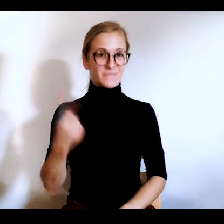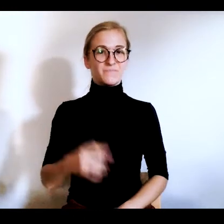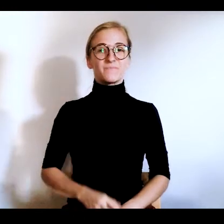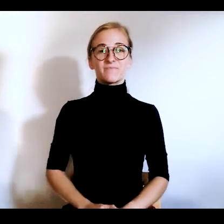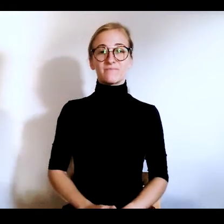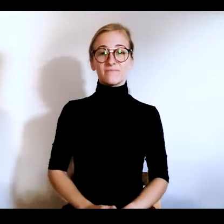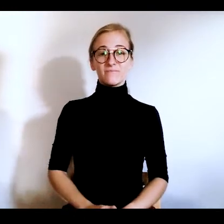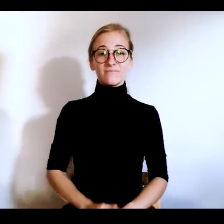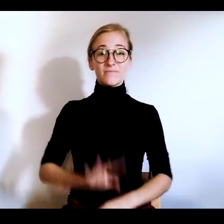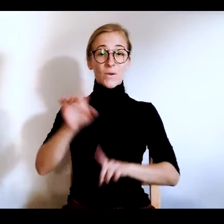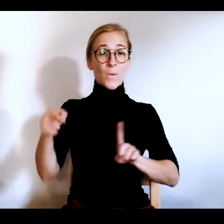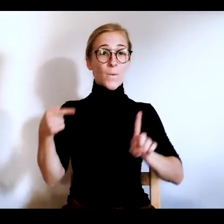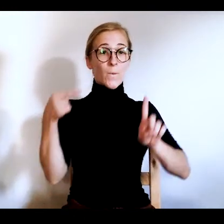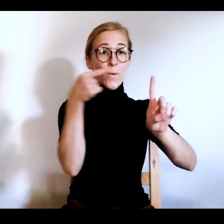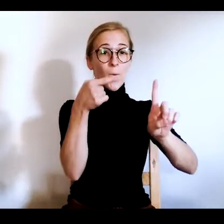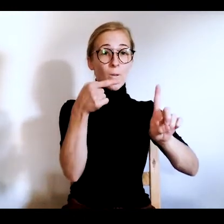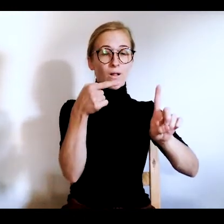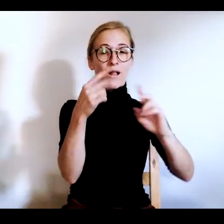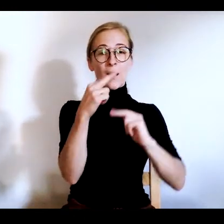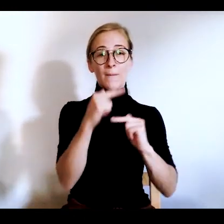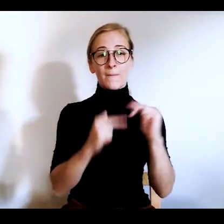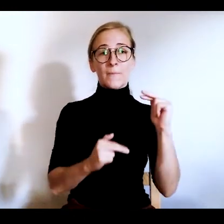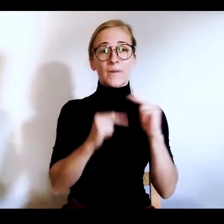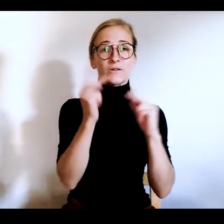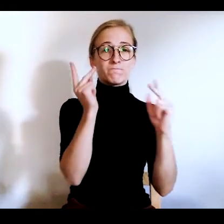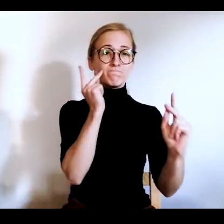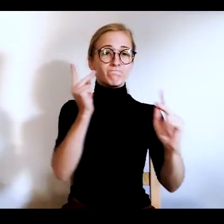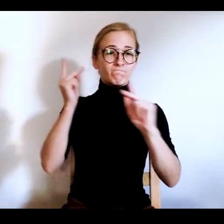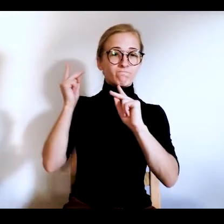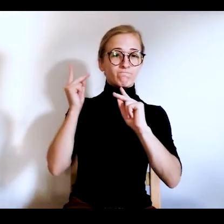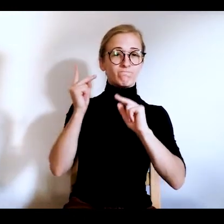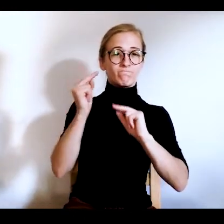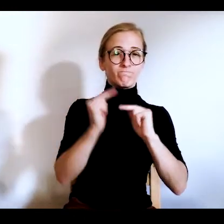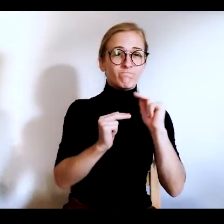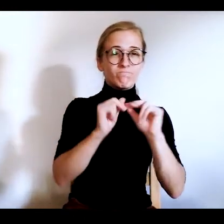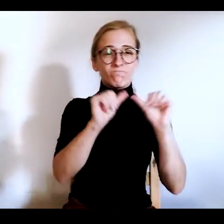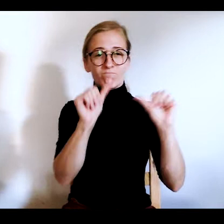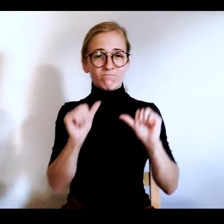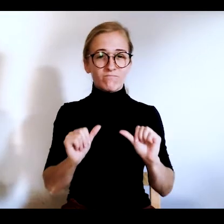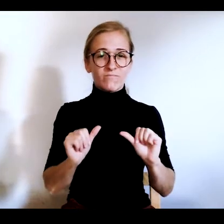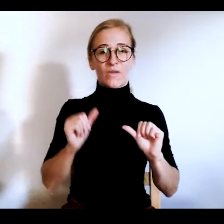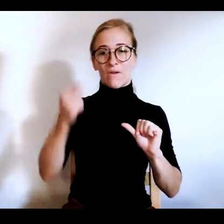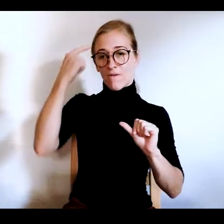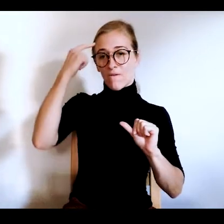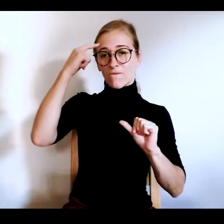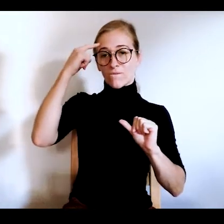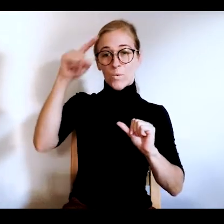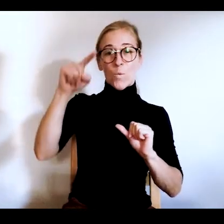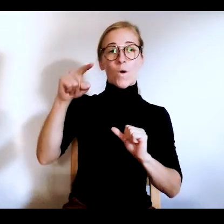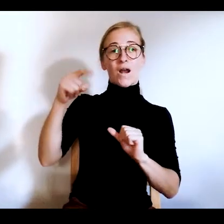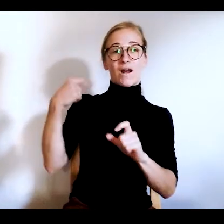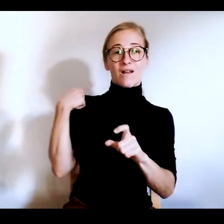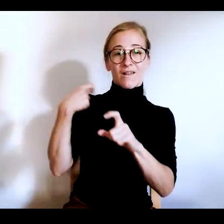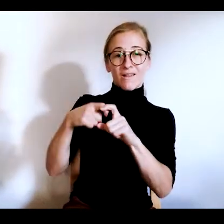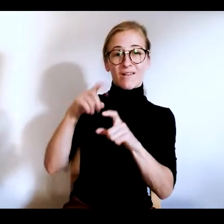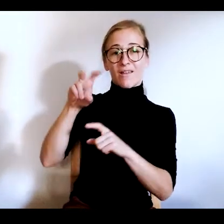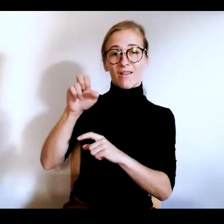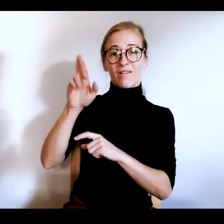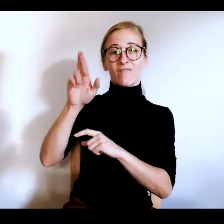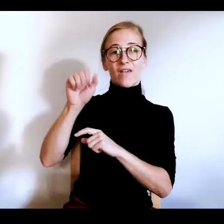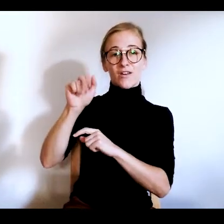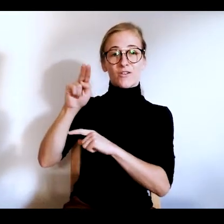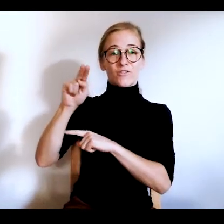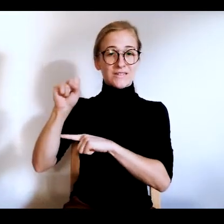And the initiative was to build monuments dedicated to Hispanic veterans,